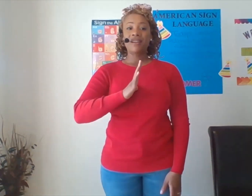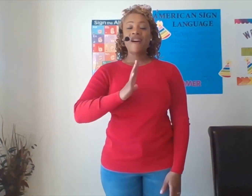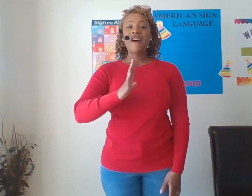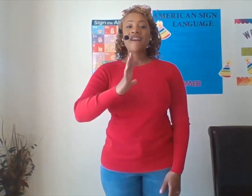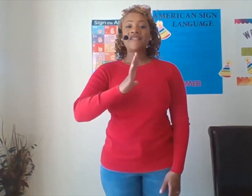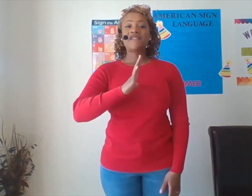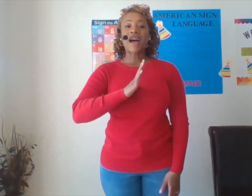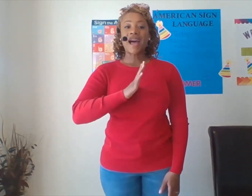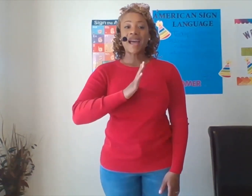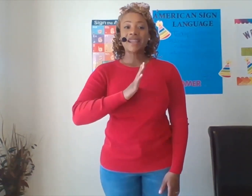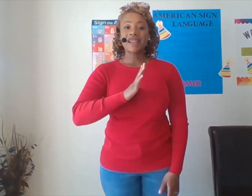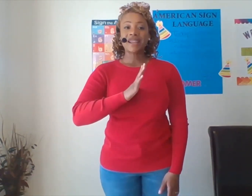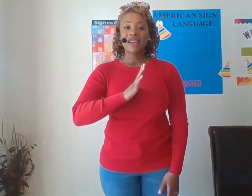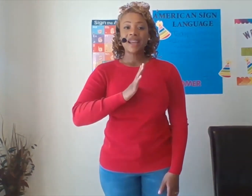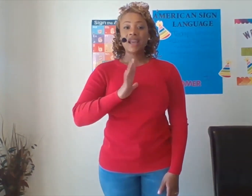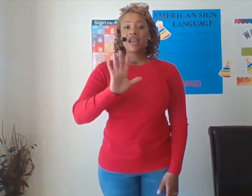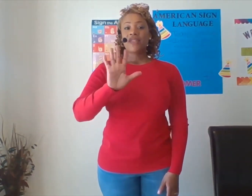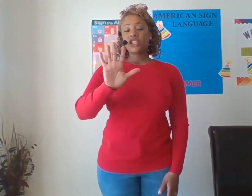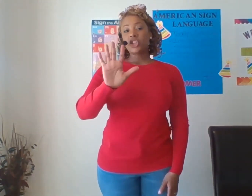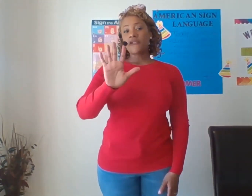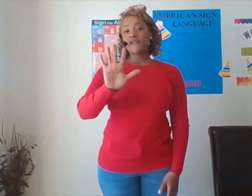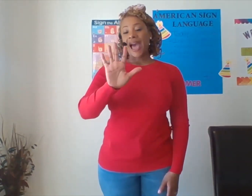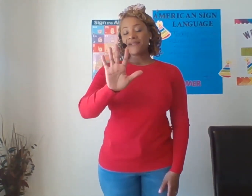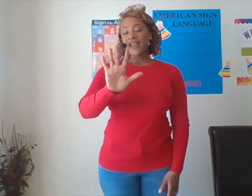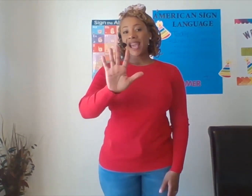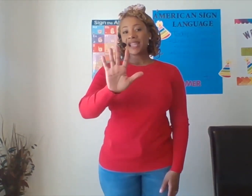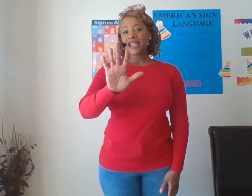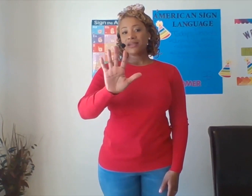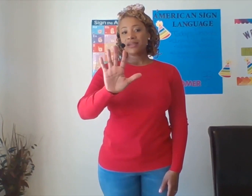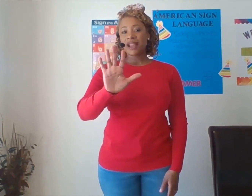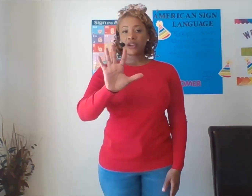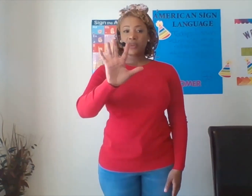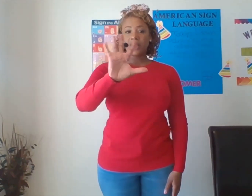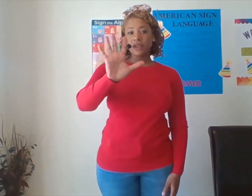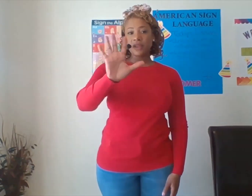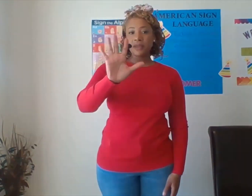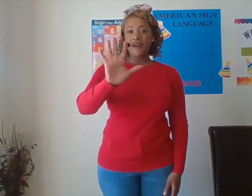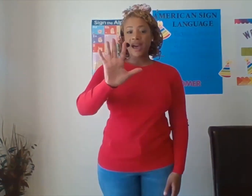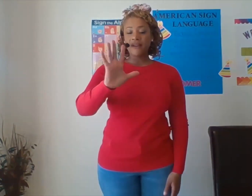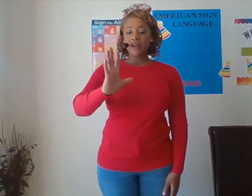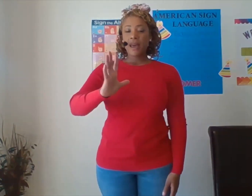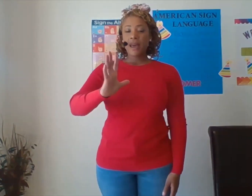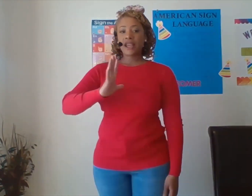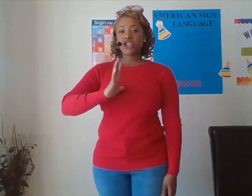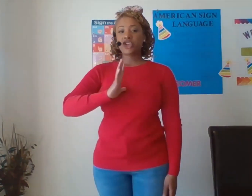fine that's your five hand like you're putting up the number five place your